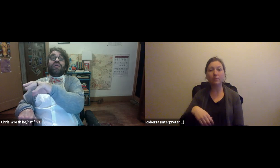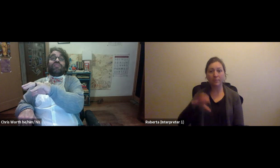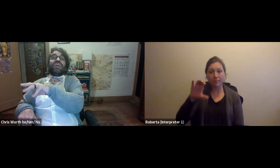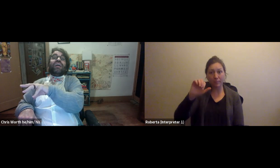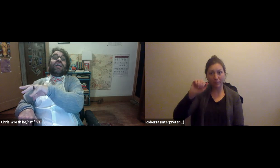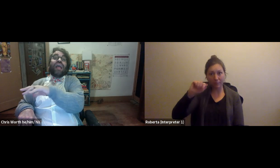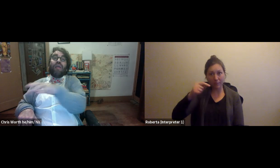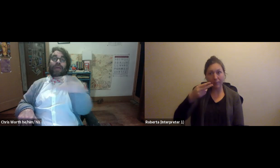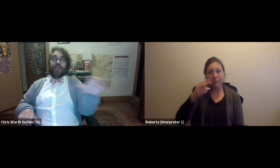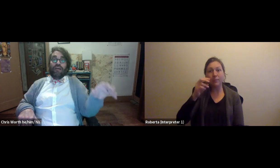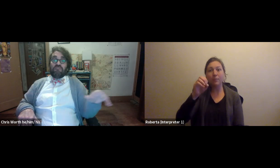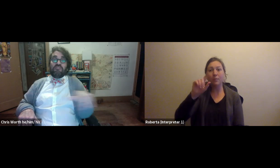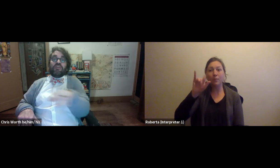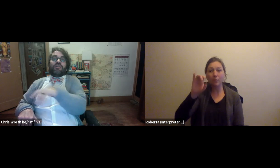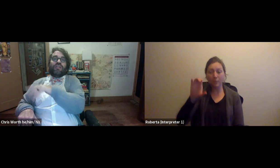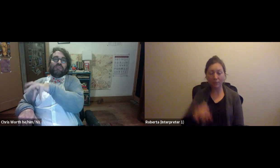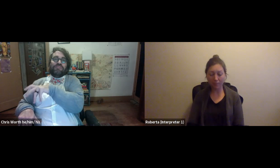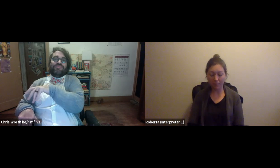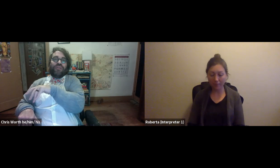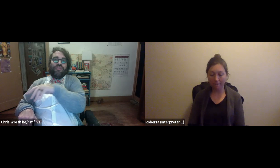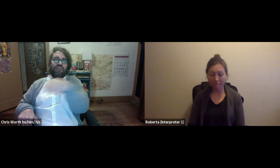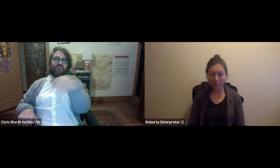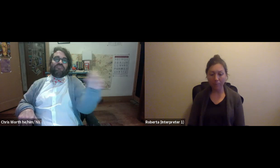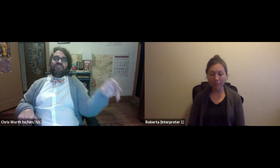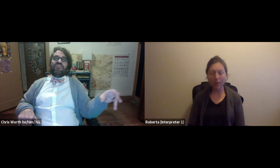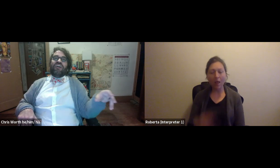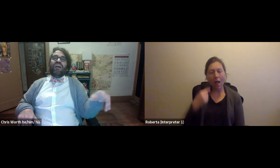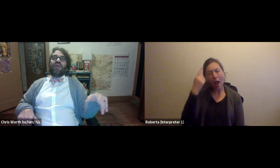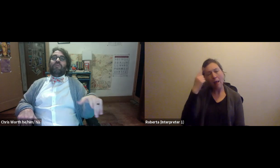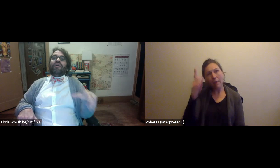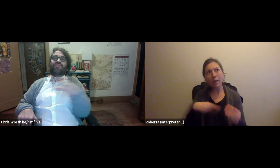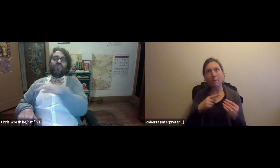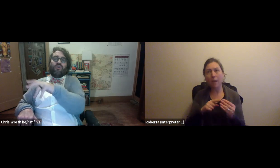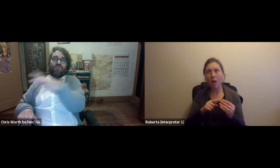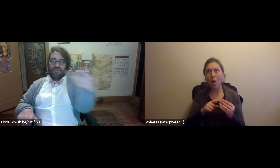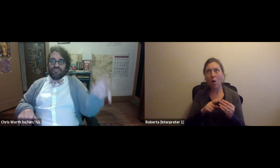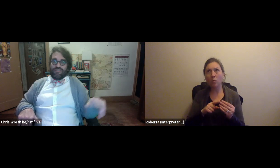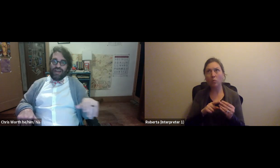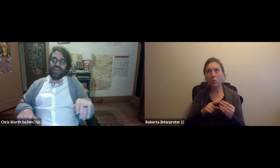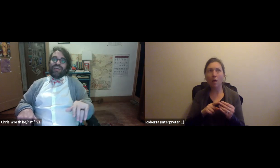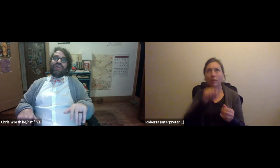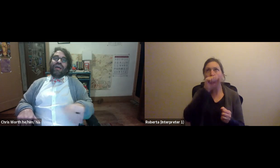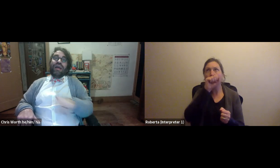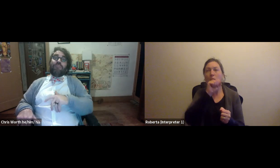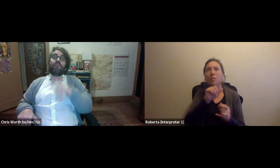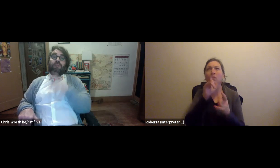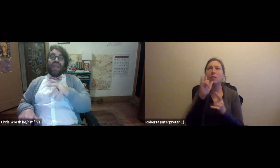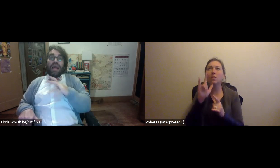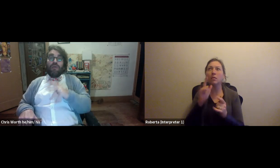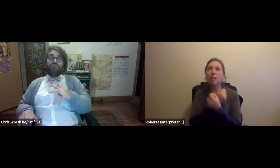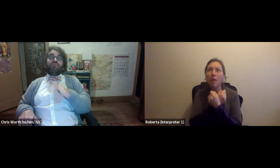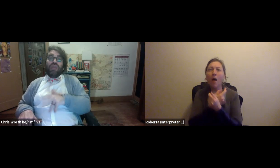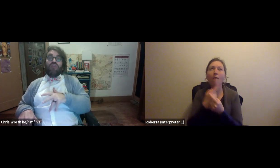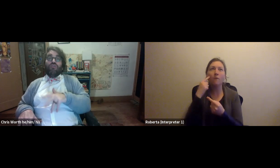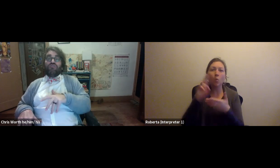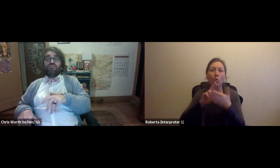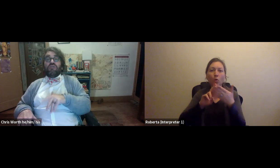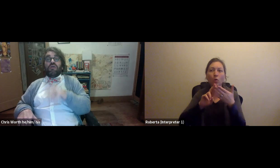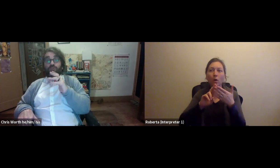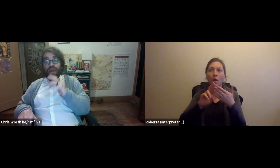like agape love, the love of the universe, right. Because I went through years where